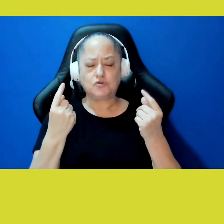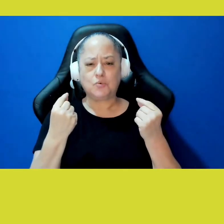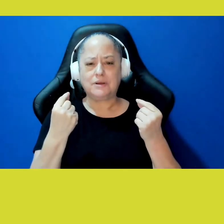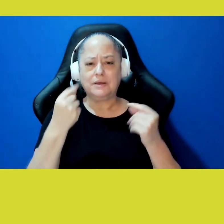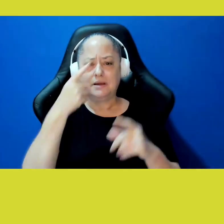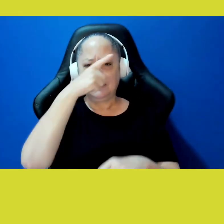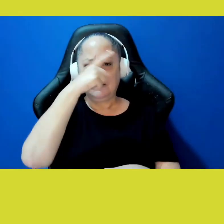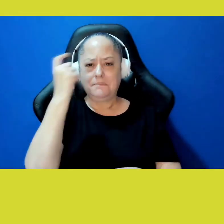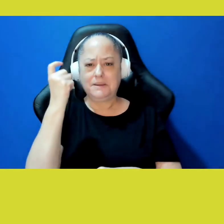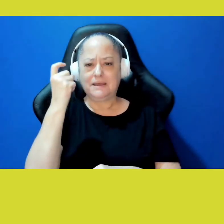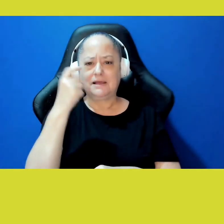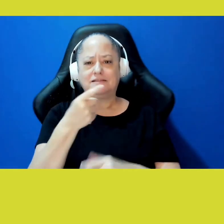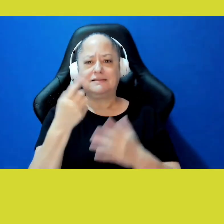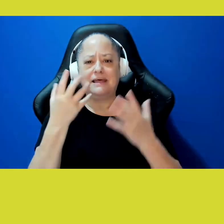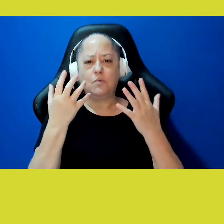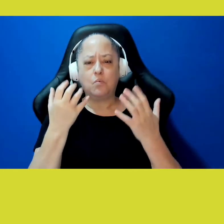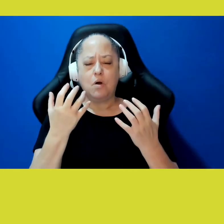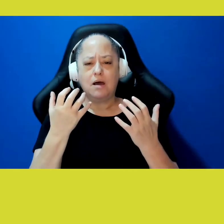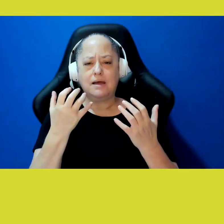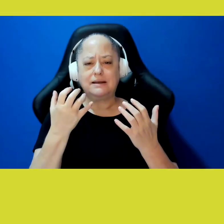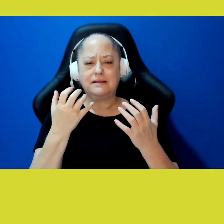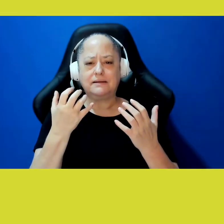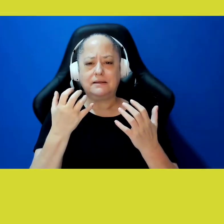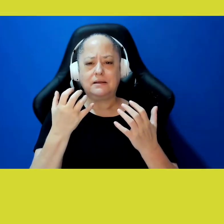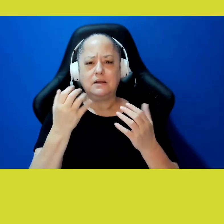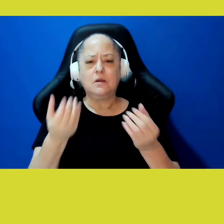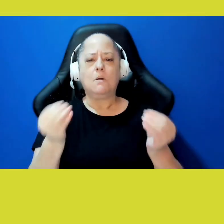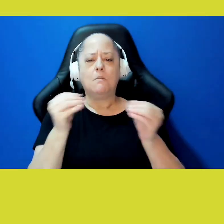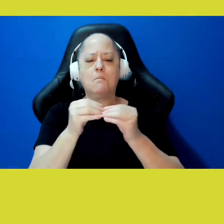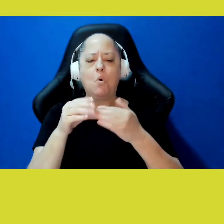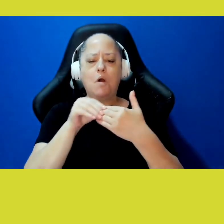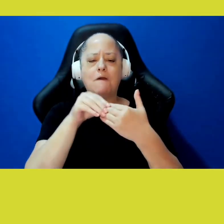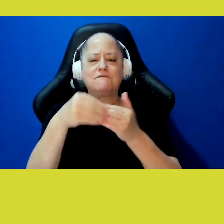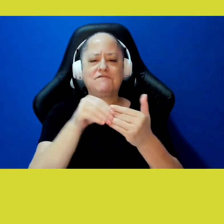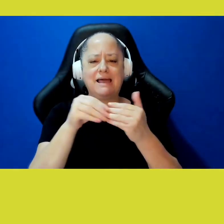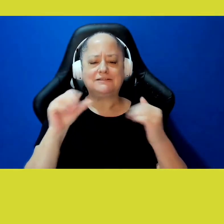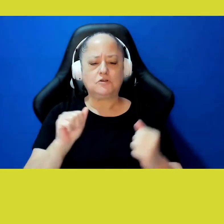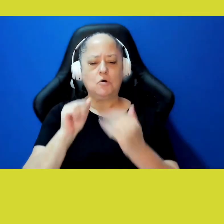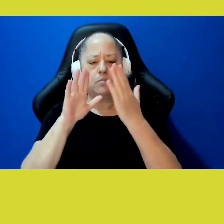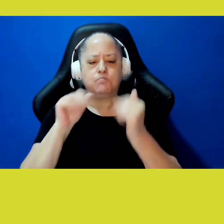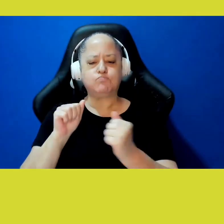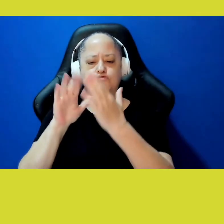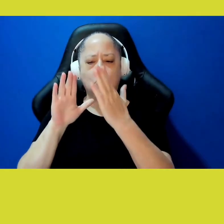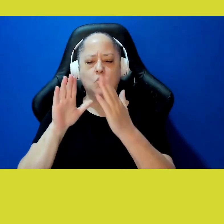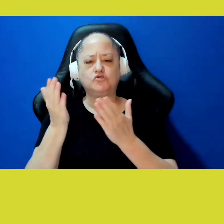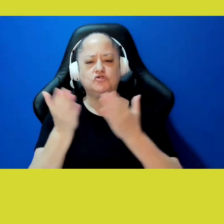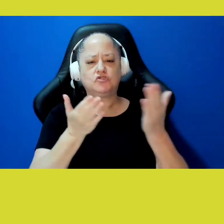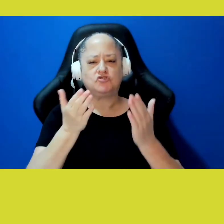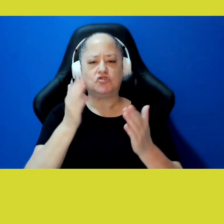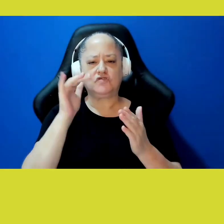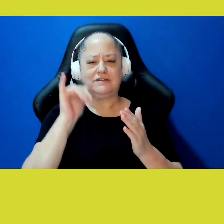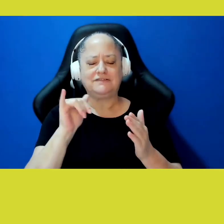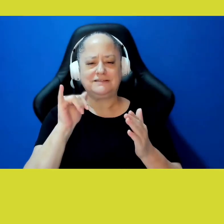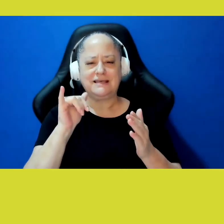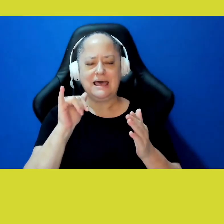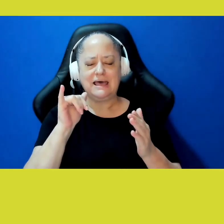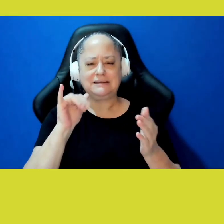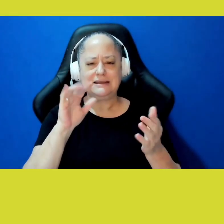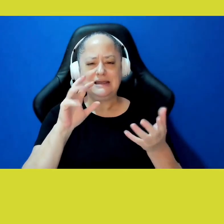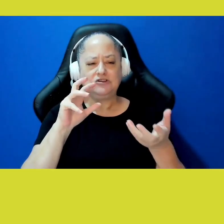they wanted kind of a more flexible approach to services, but that distorted the definition